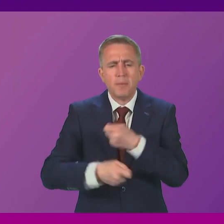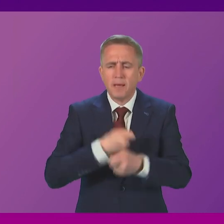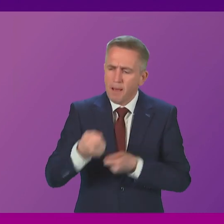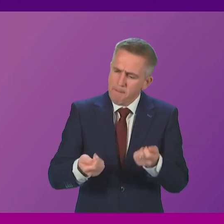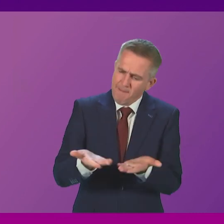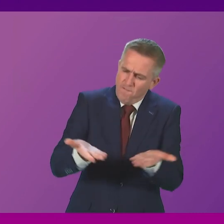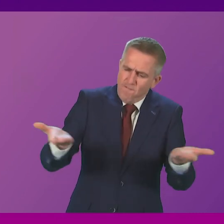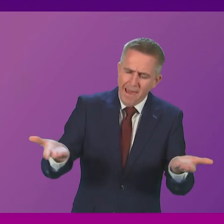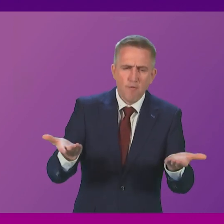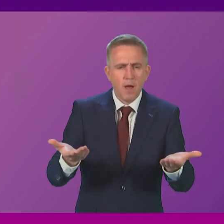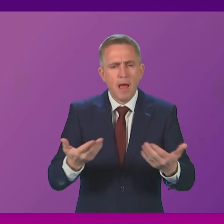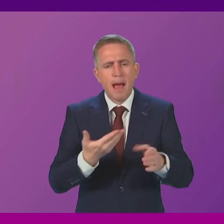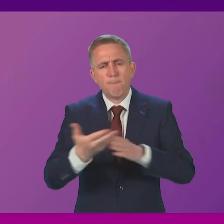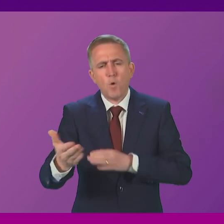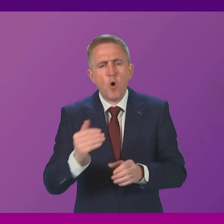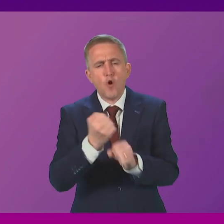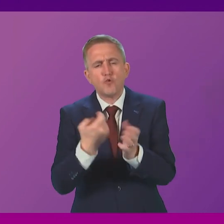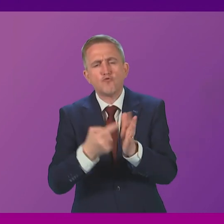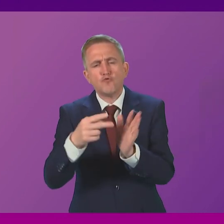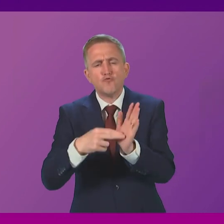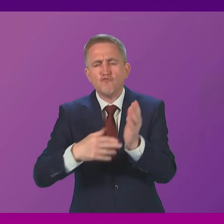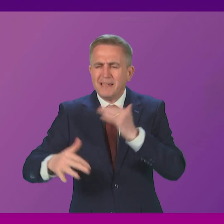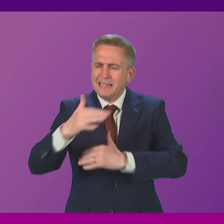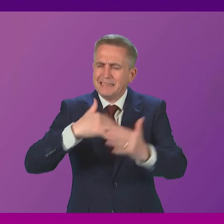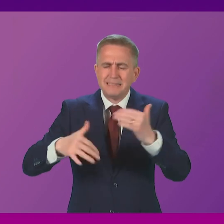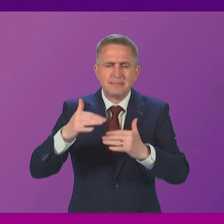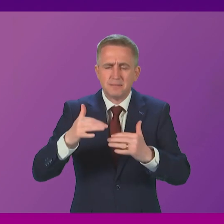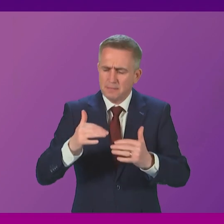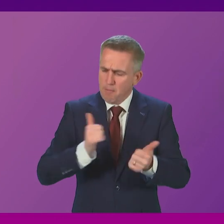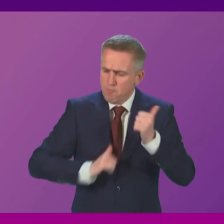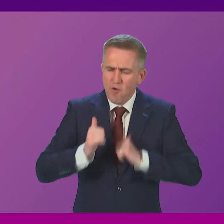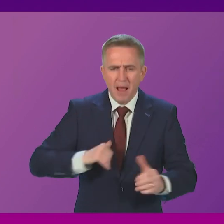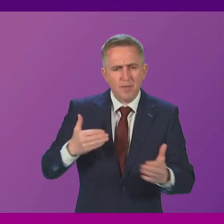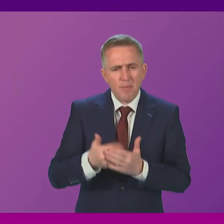I am proud of what we have delivered in the first 18 months of our collaborative Government.